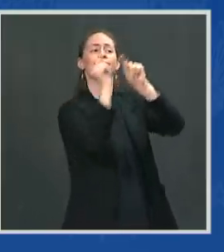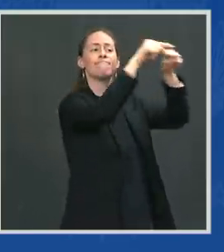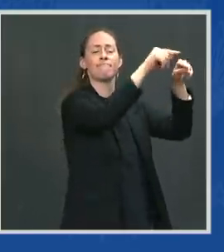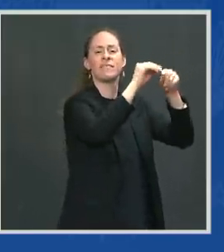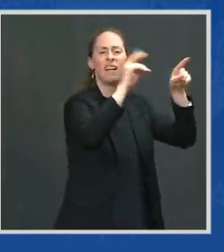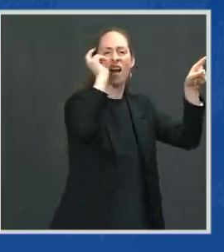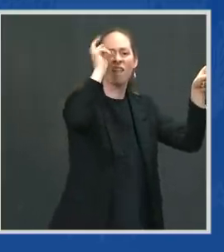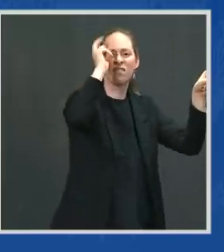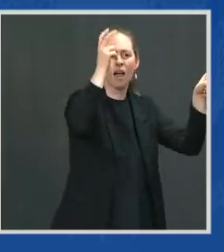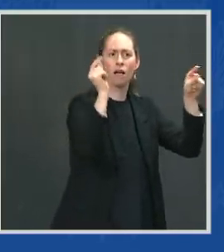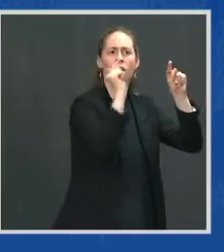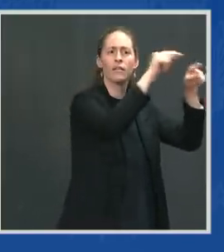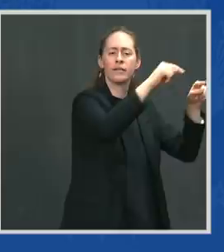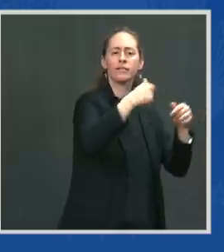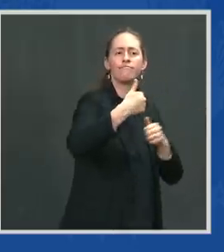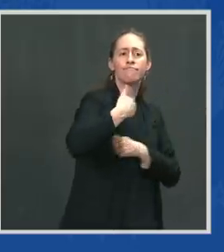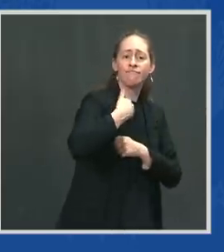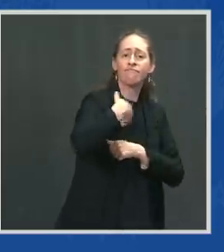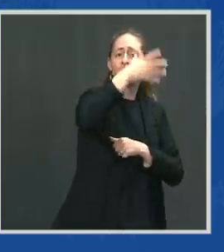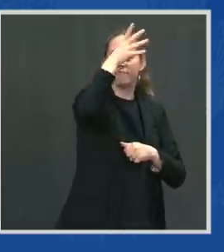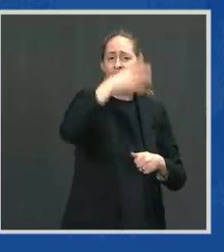and men who died fighting in Afghanistan and Iraq.